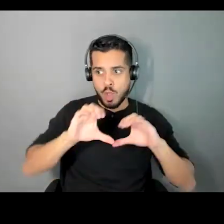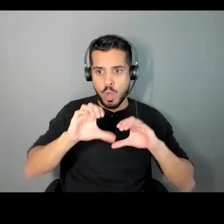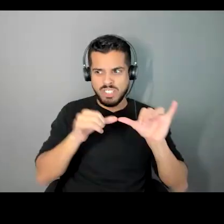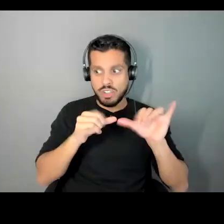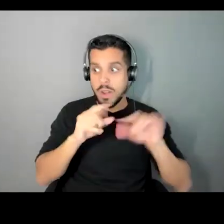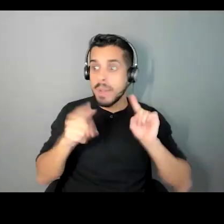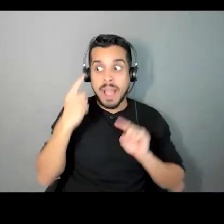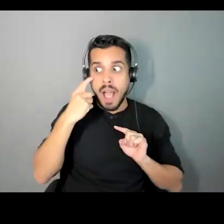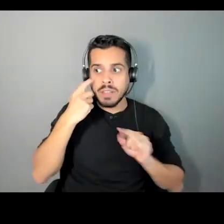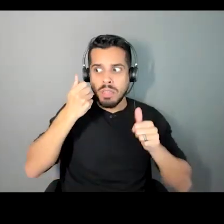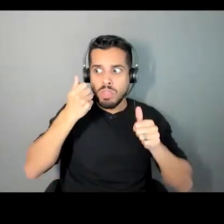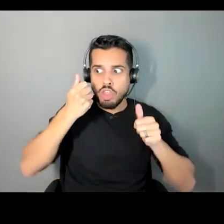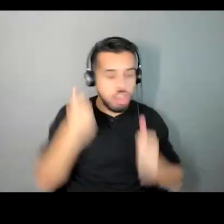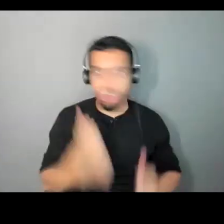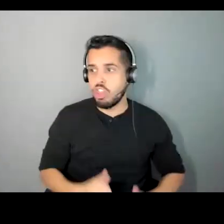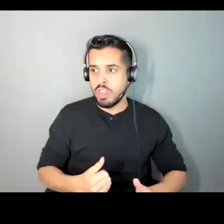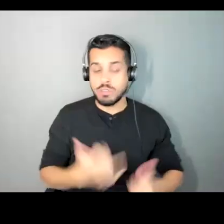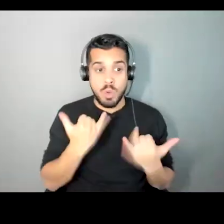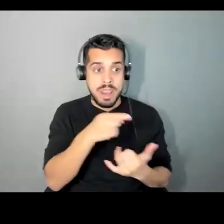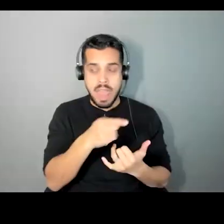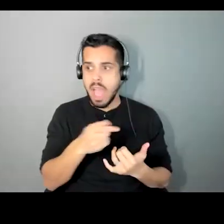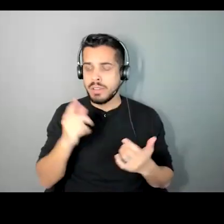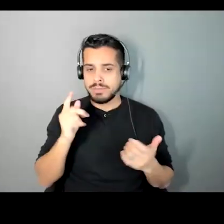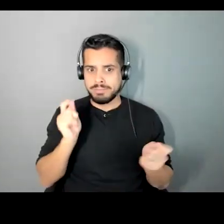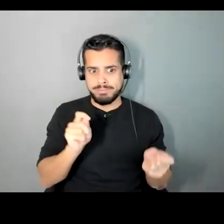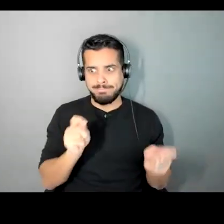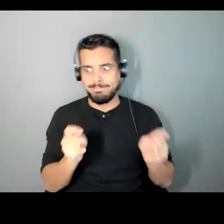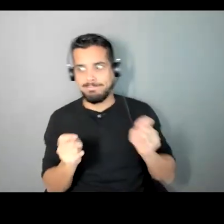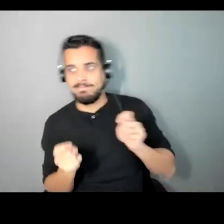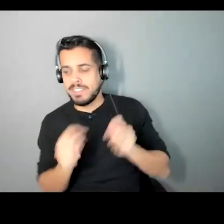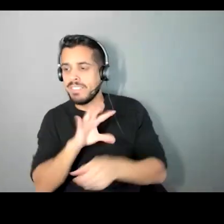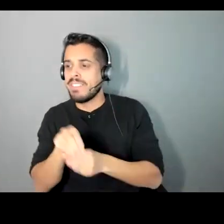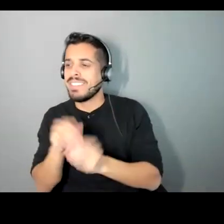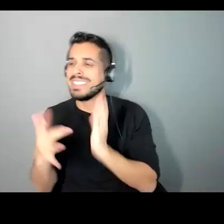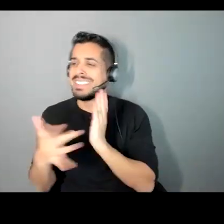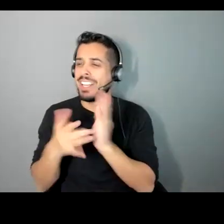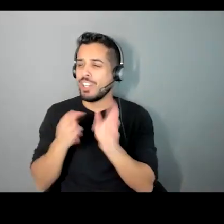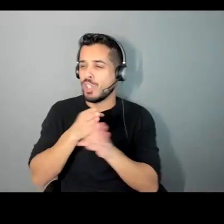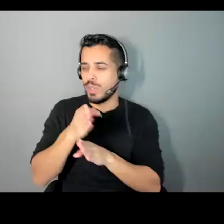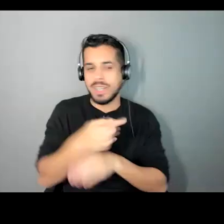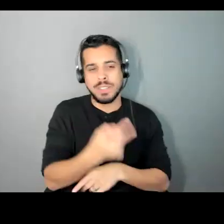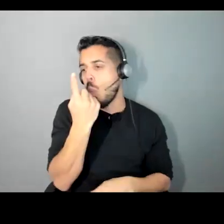And so he's now pivoting into a tech career. So he's just one example that is, um...